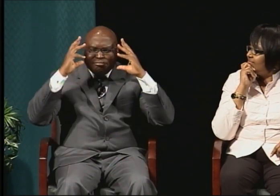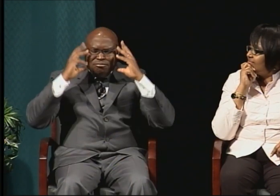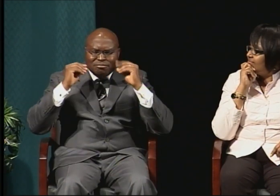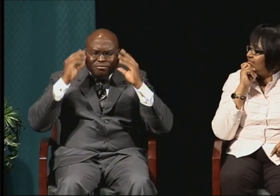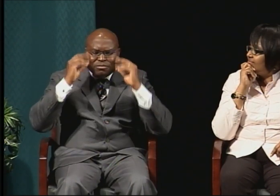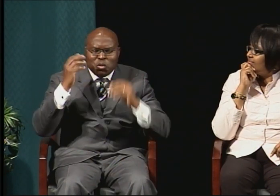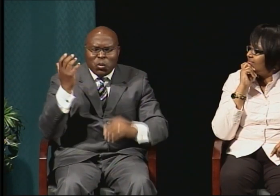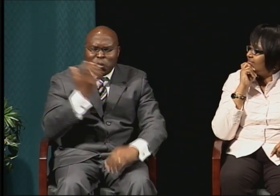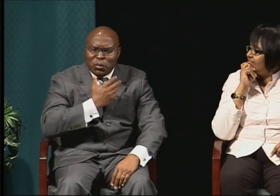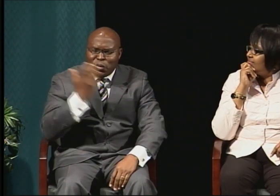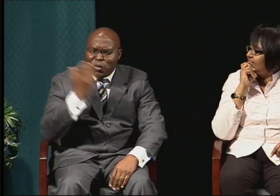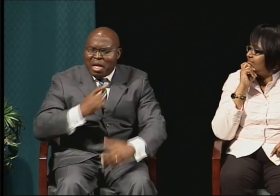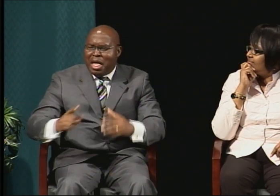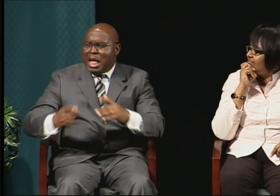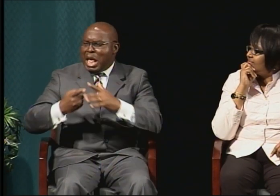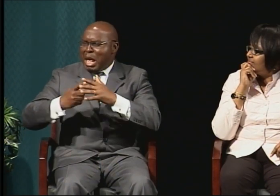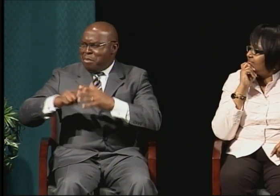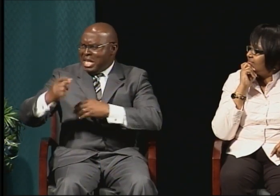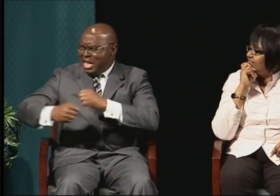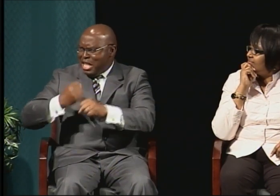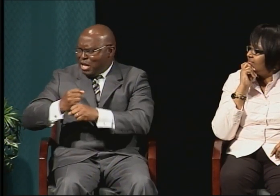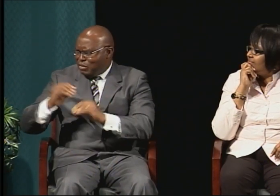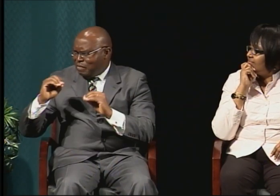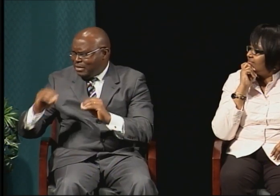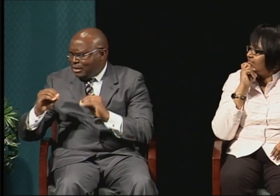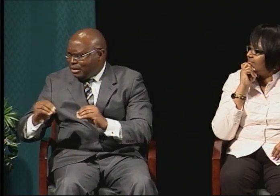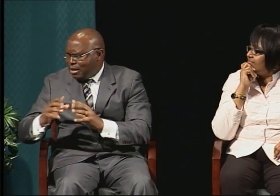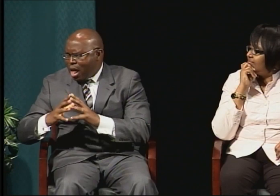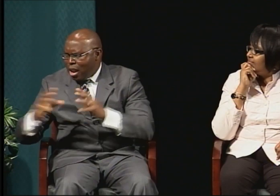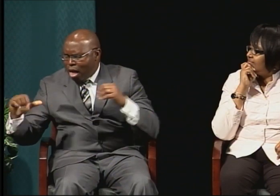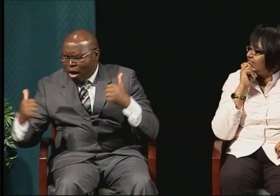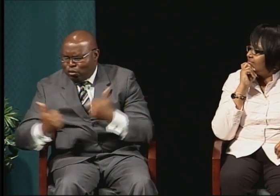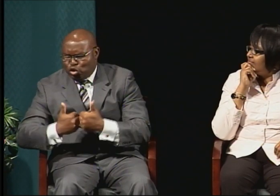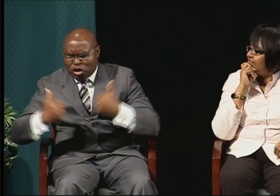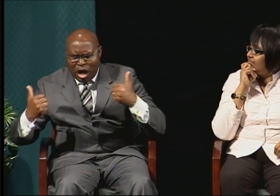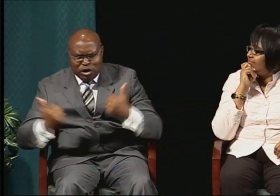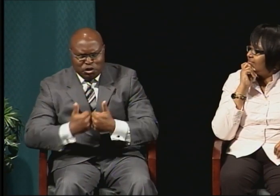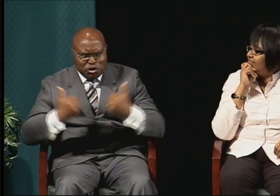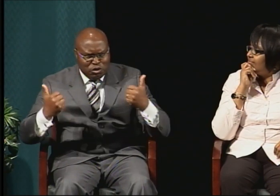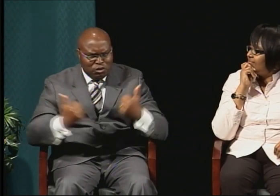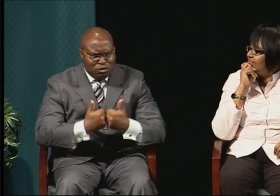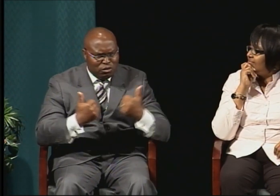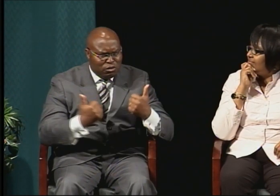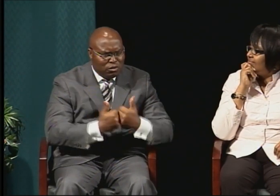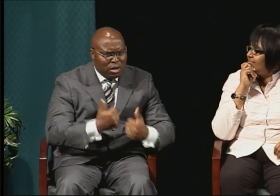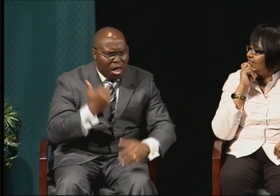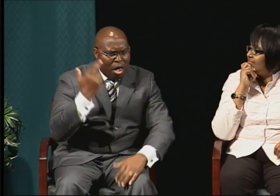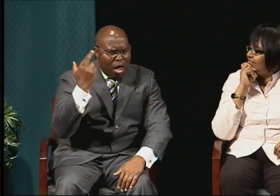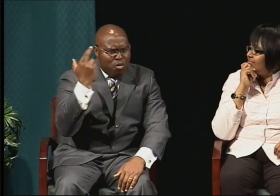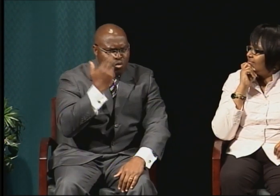The first year of teaching brought with it many challenges.